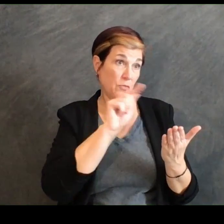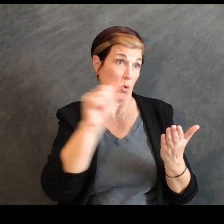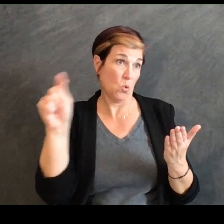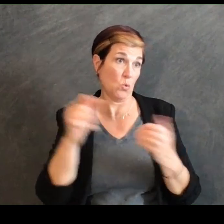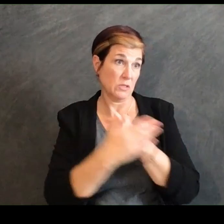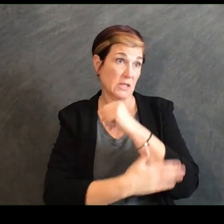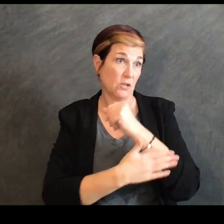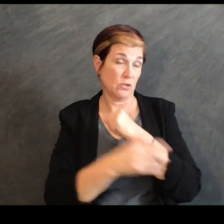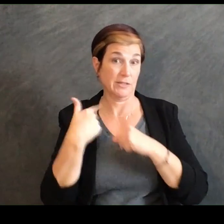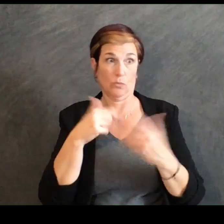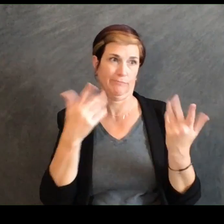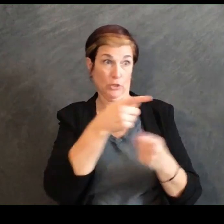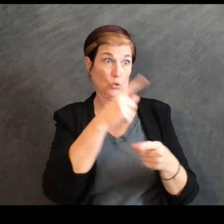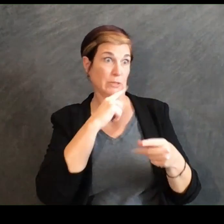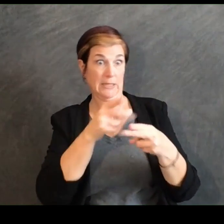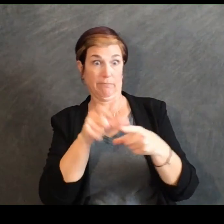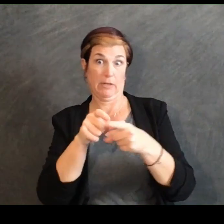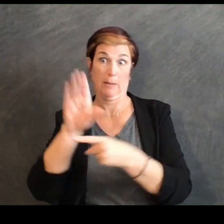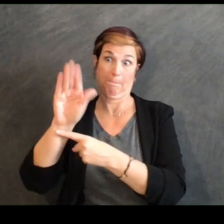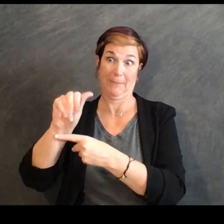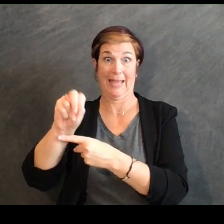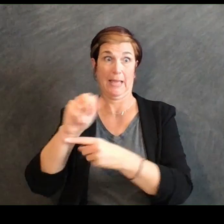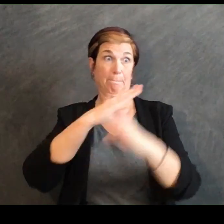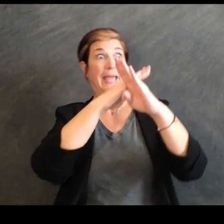whatever it is during this period of time but yeah the numbers have gone up